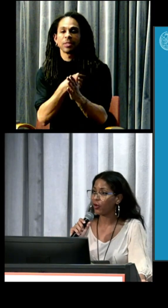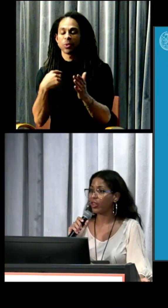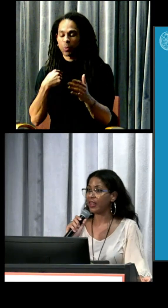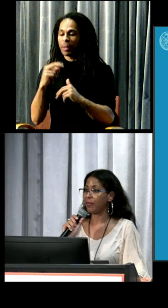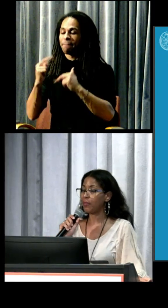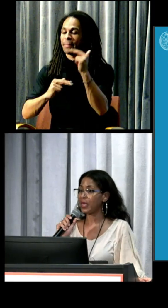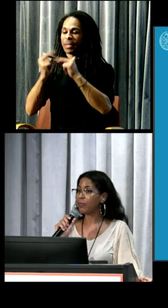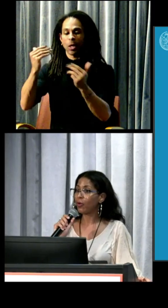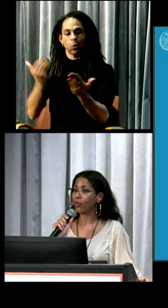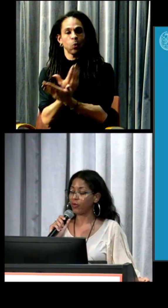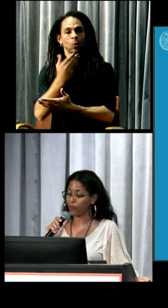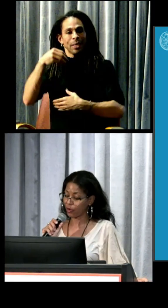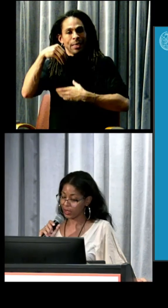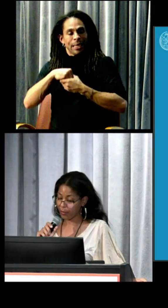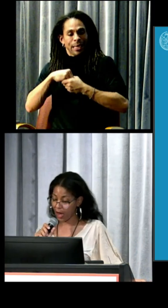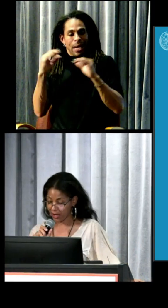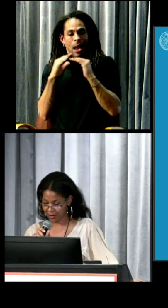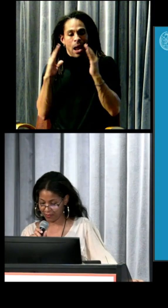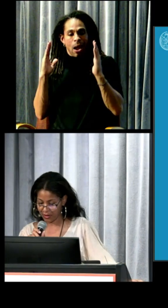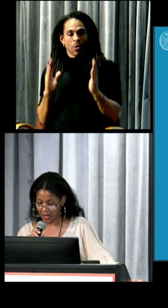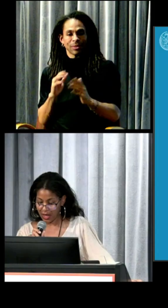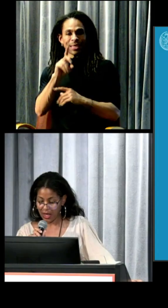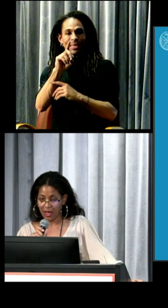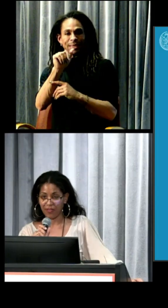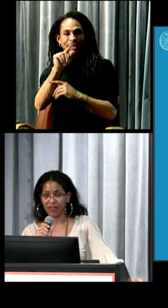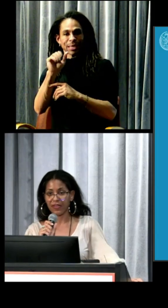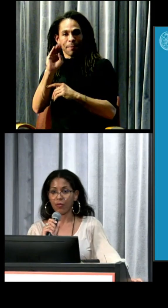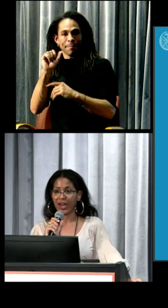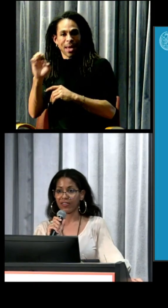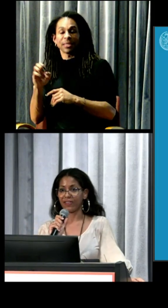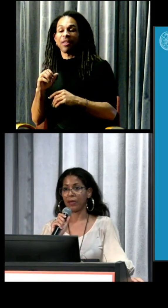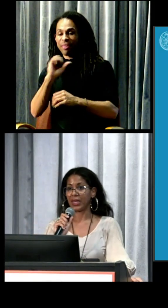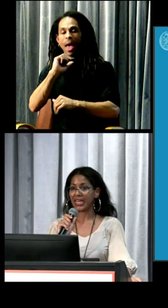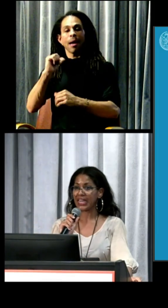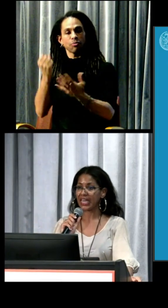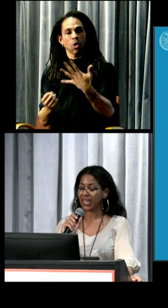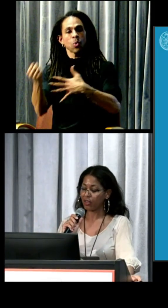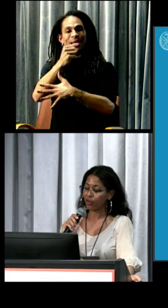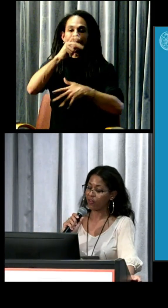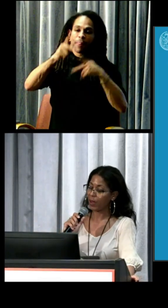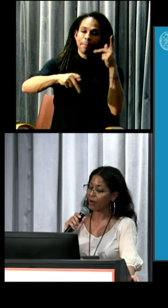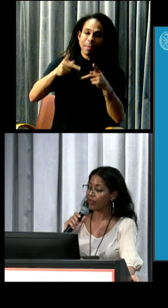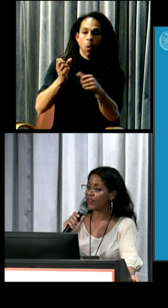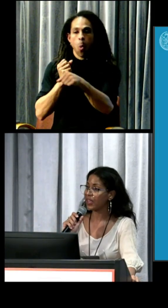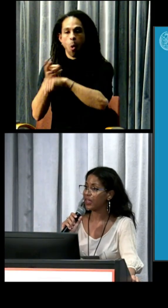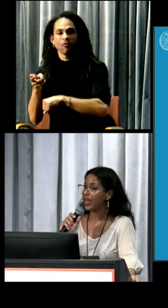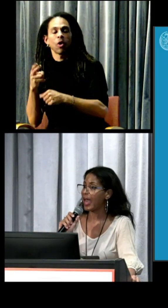and that, but they approached us, we crunched the numbers, we accounted for the differences between